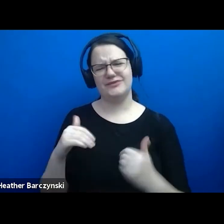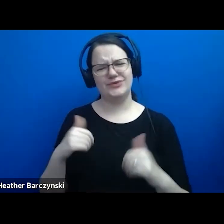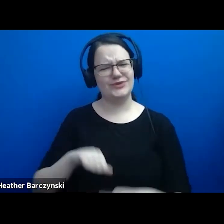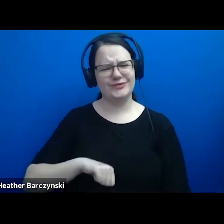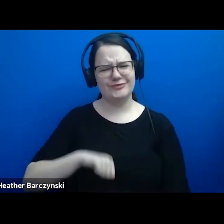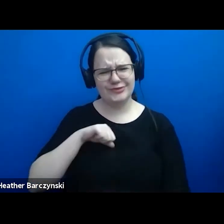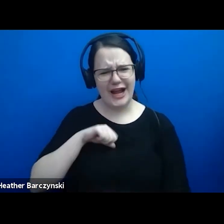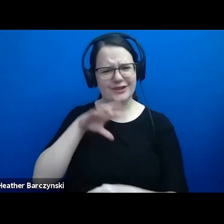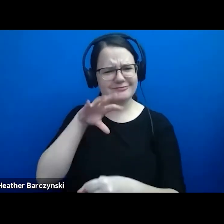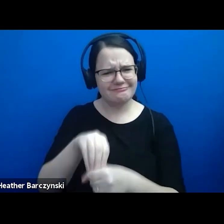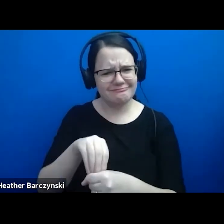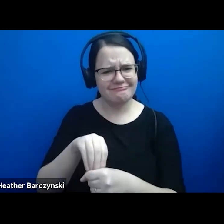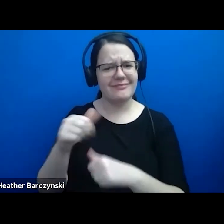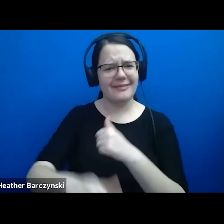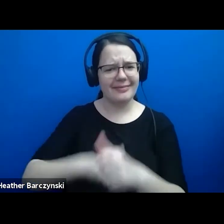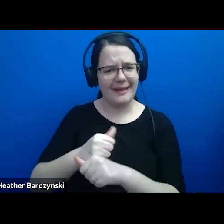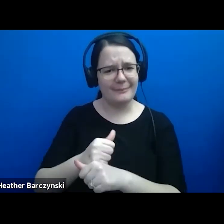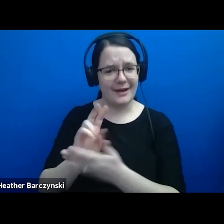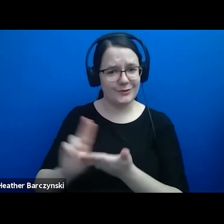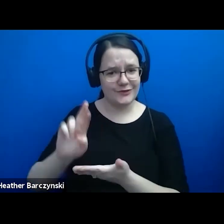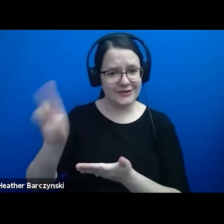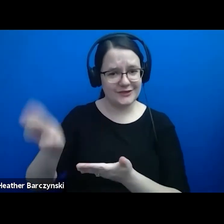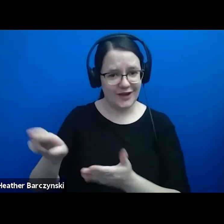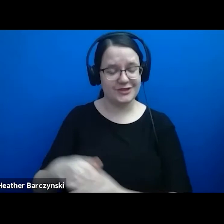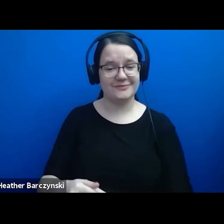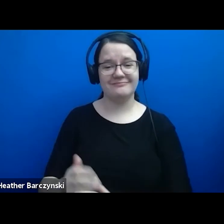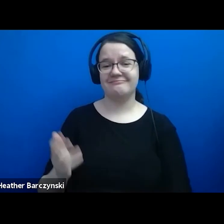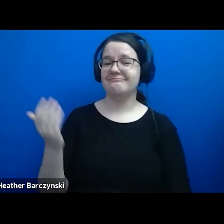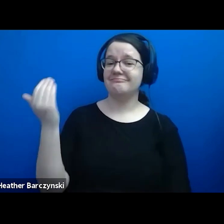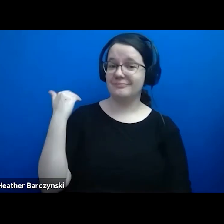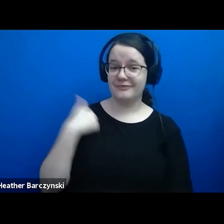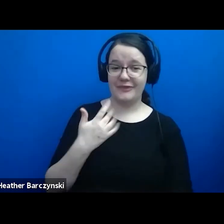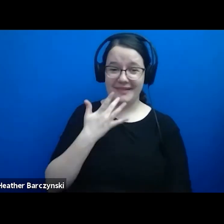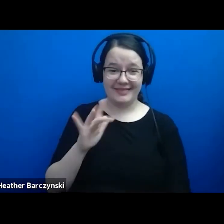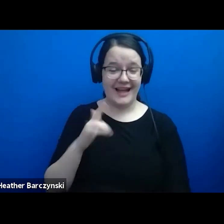i previously had the privilege to serve as the president of the medical school alumni council